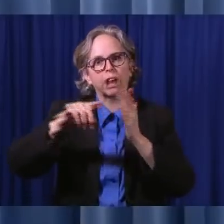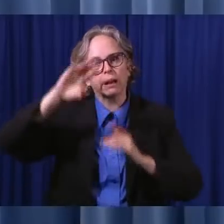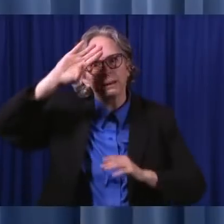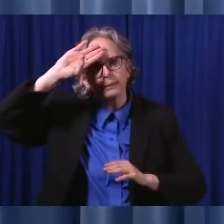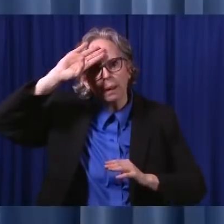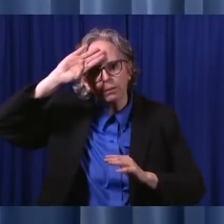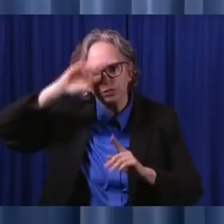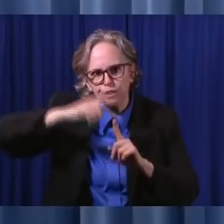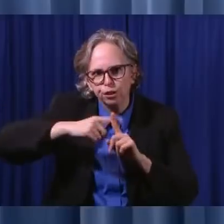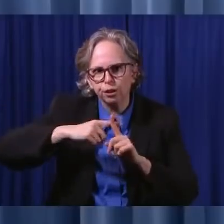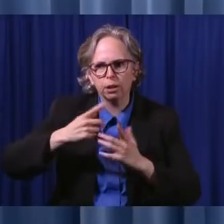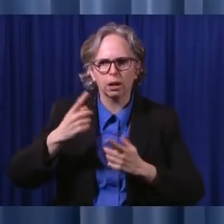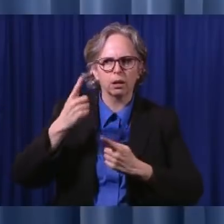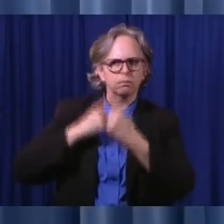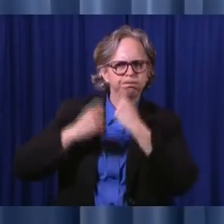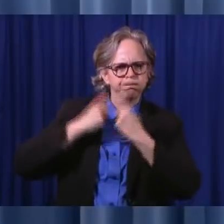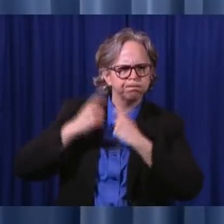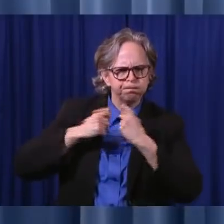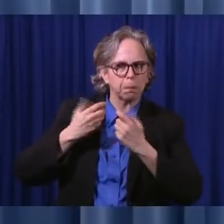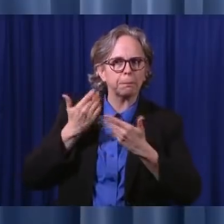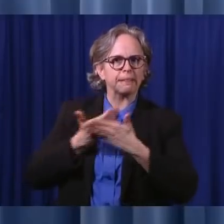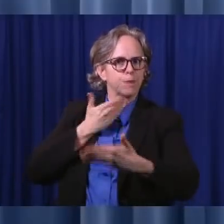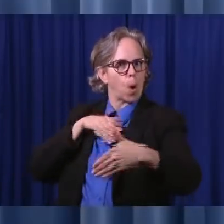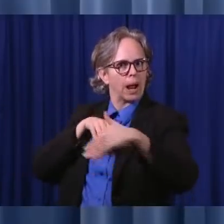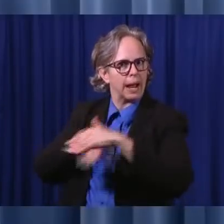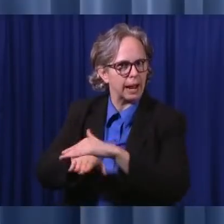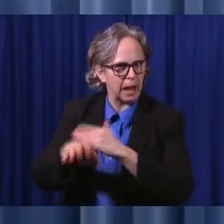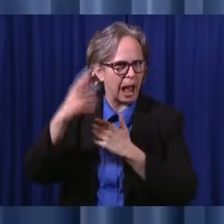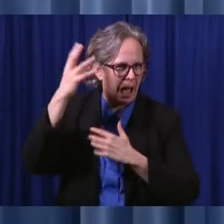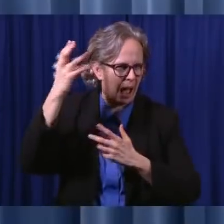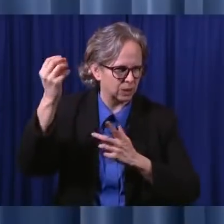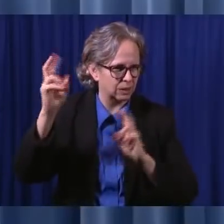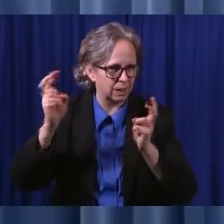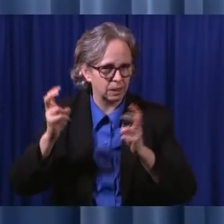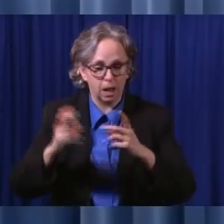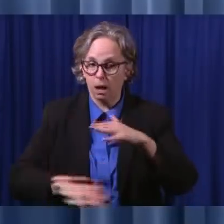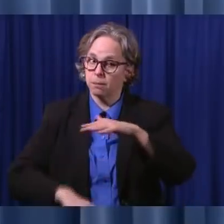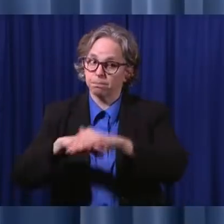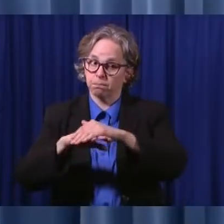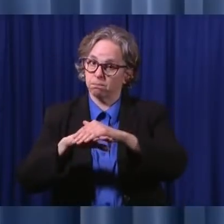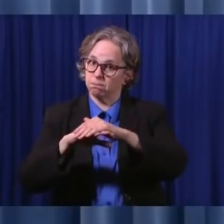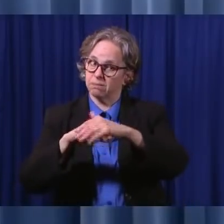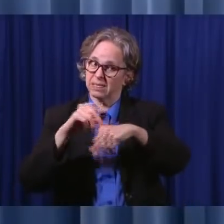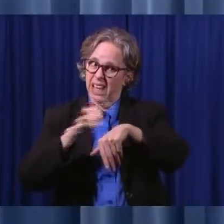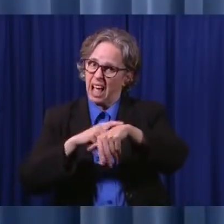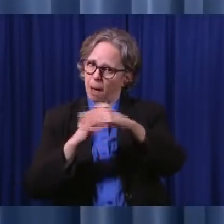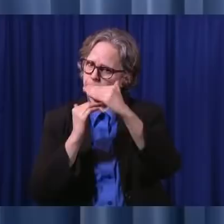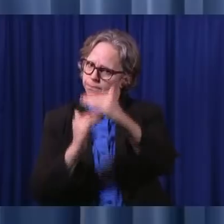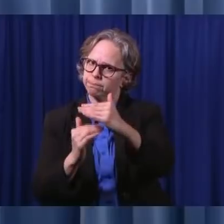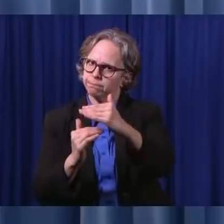WE'RE ASKING THEM TO HAVE A POLICY AND REPORTING FOR THE VISITORS. WE'RE ASKING THEM TO SAID RULE